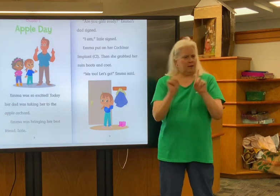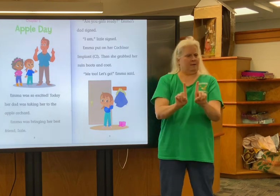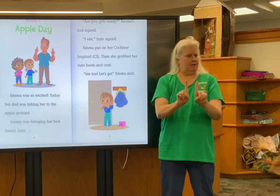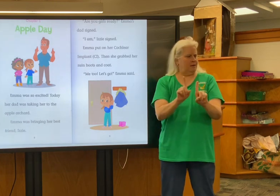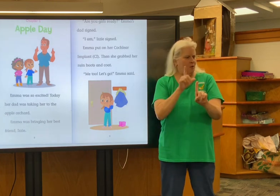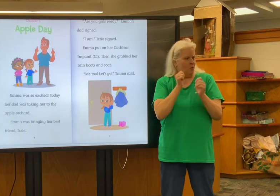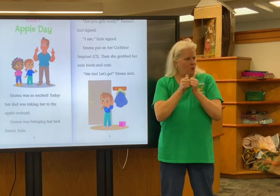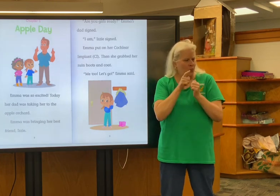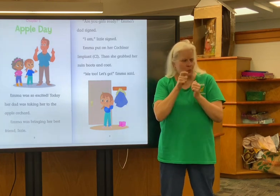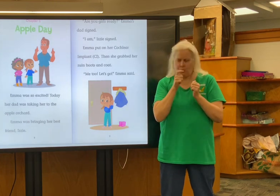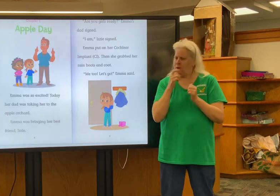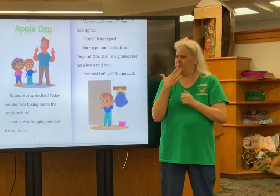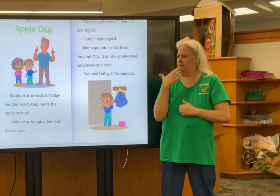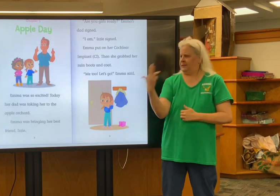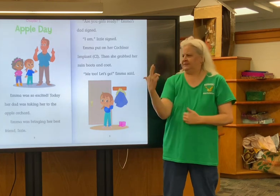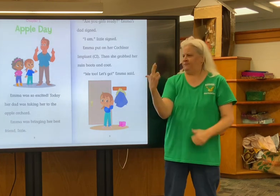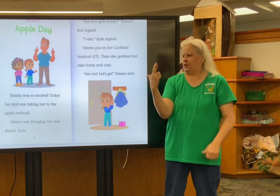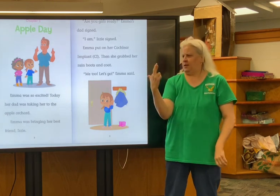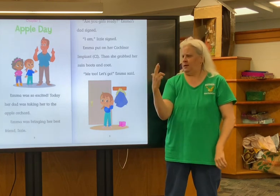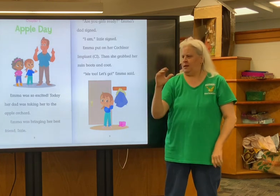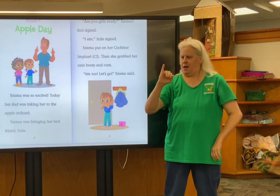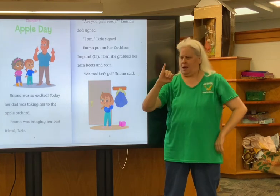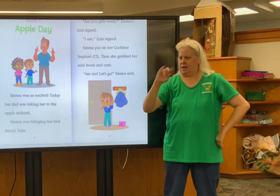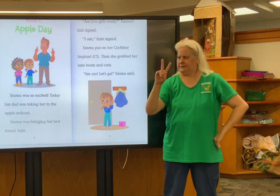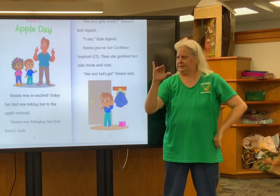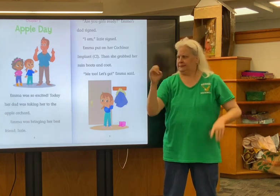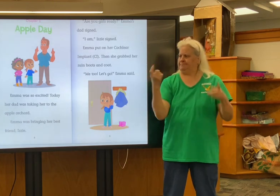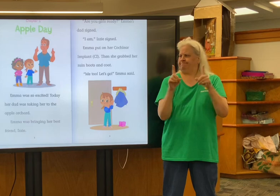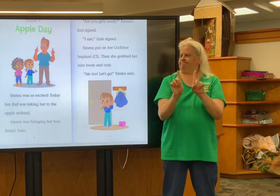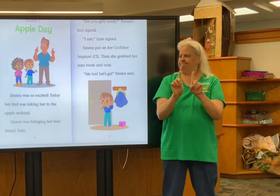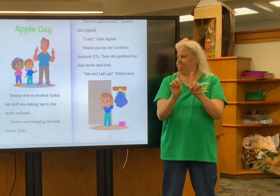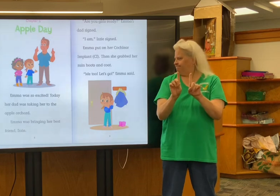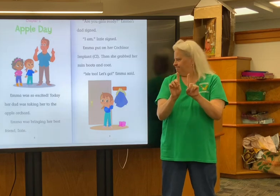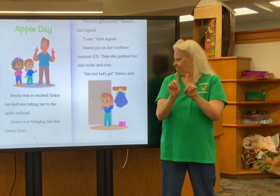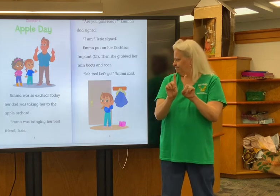Emma was bringing her best friend, Izzie.